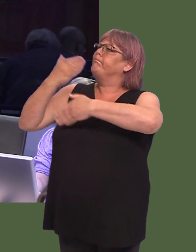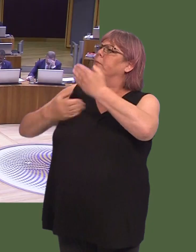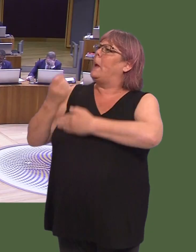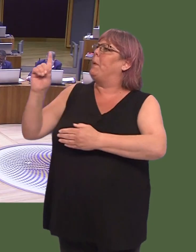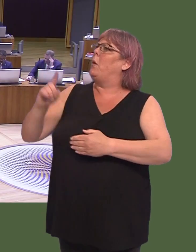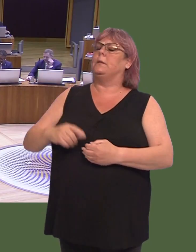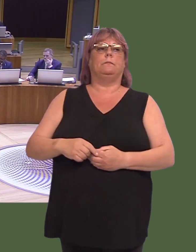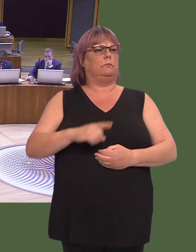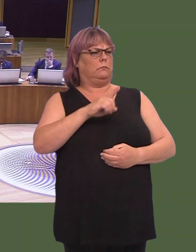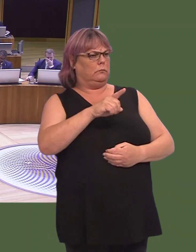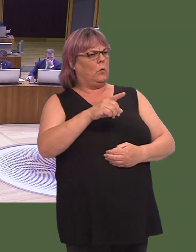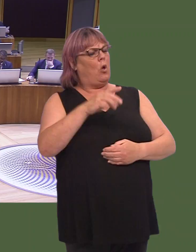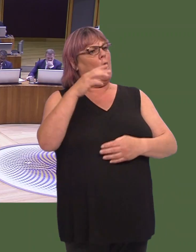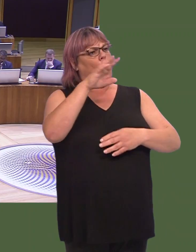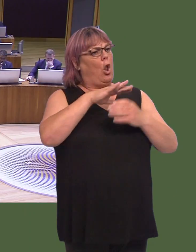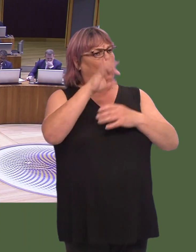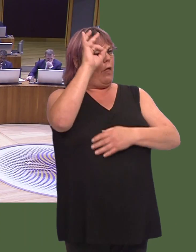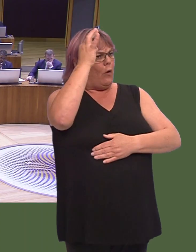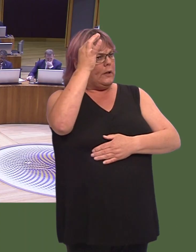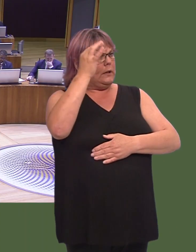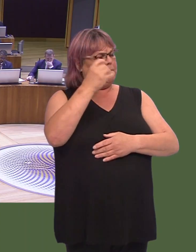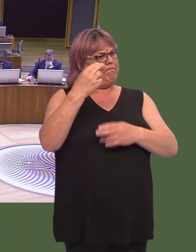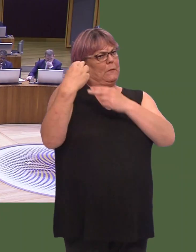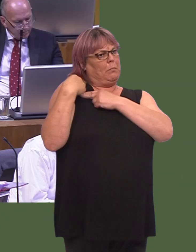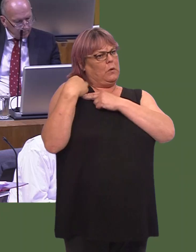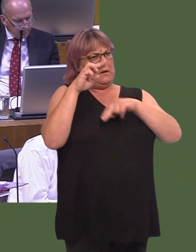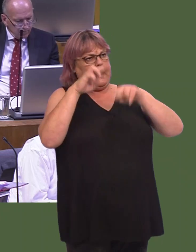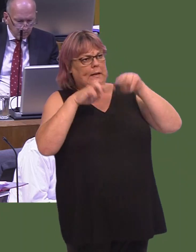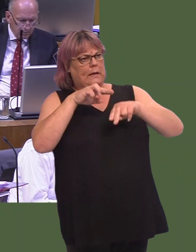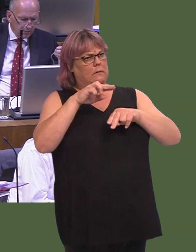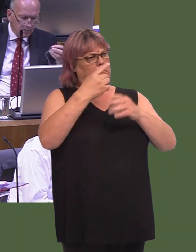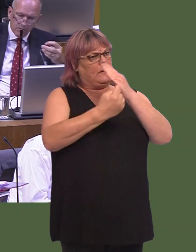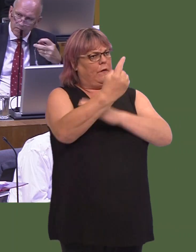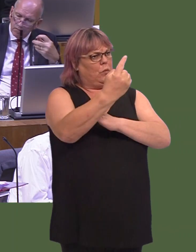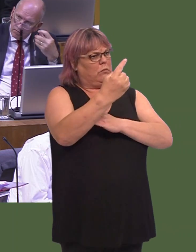am asesu anghenion gofal a chymorth unigolion, gan gynnwys unrhyw ofal cartref yn ystod y